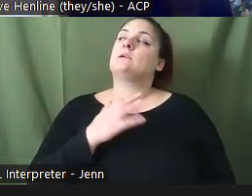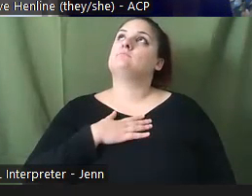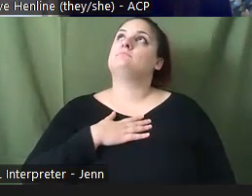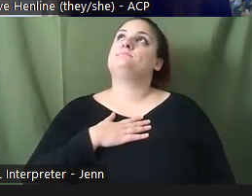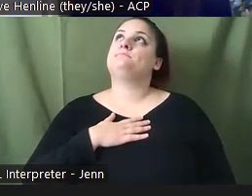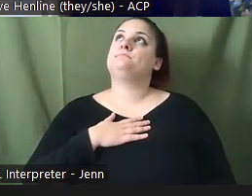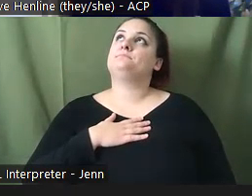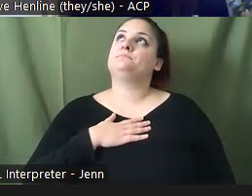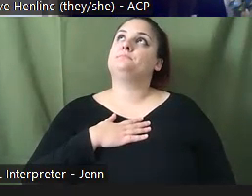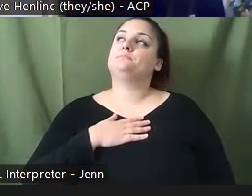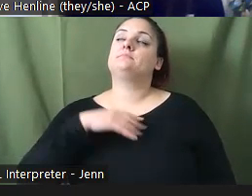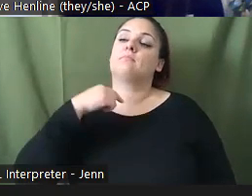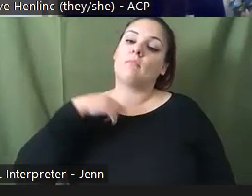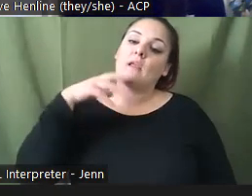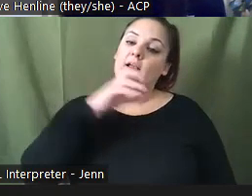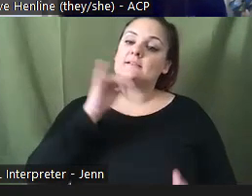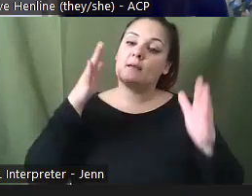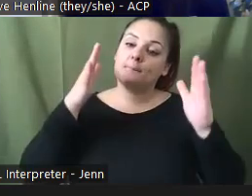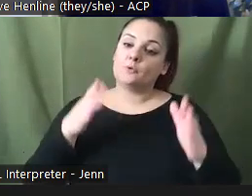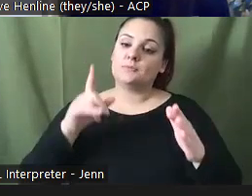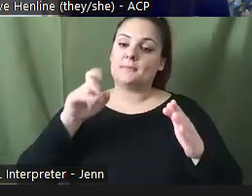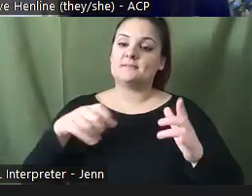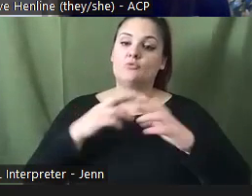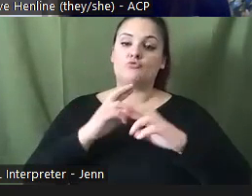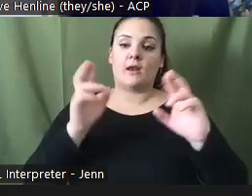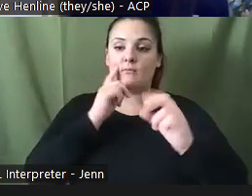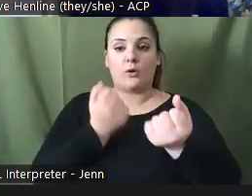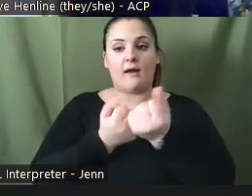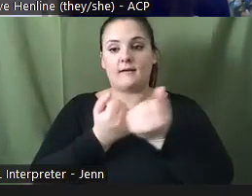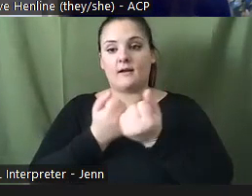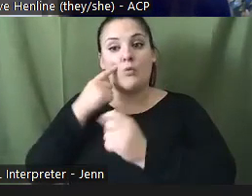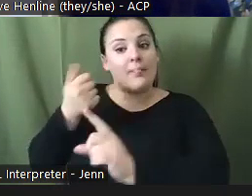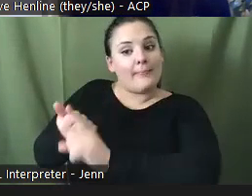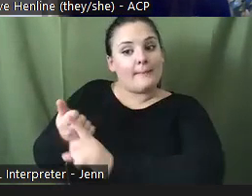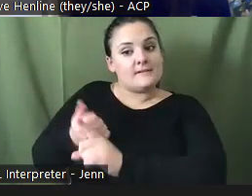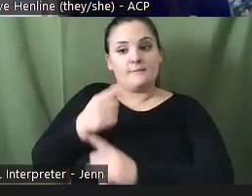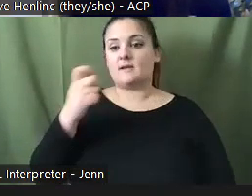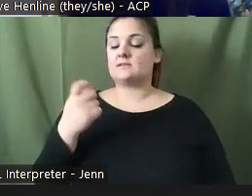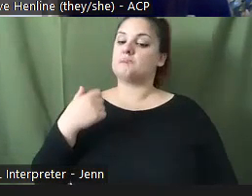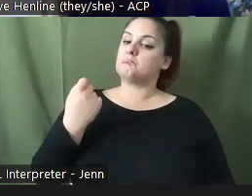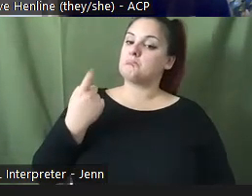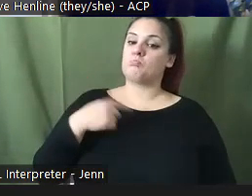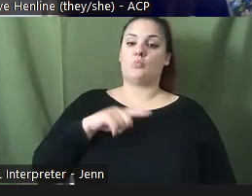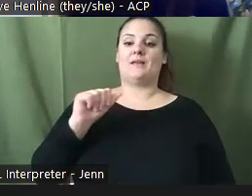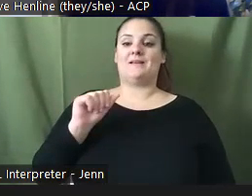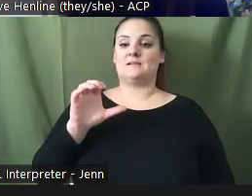to be prepared for self-advocacy, because we as the ACP certainly answer any questions that